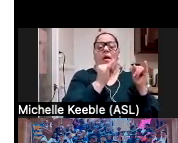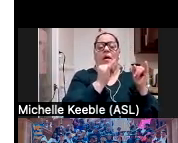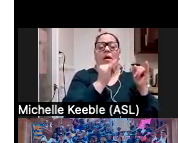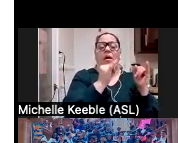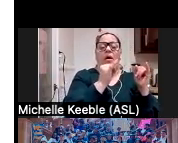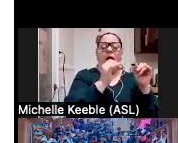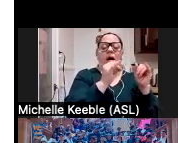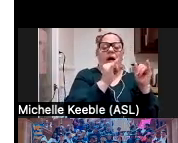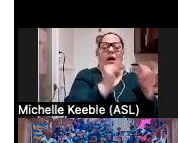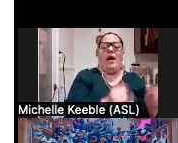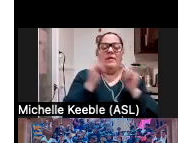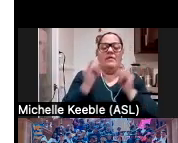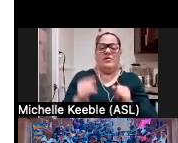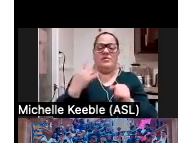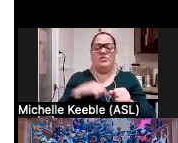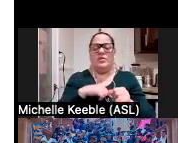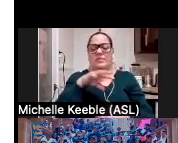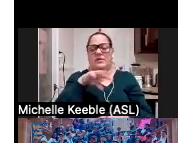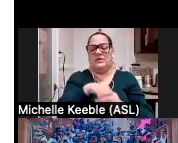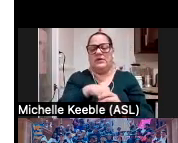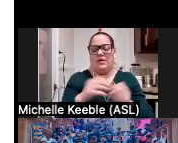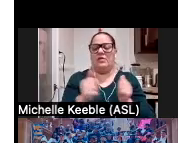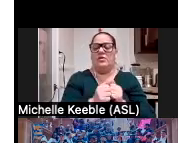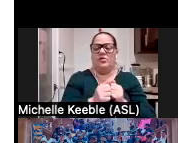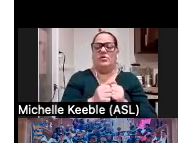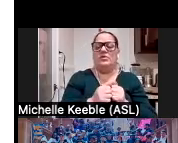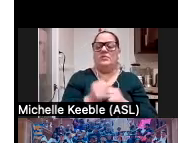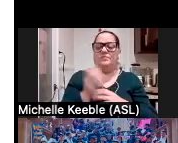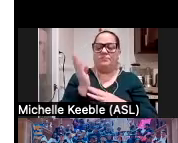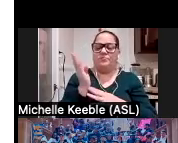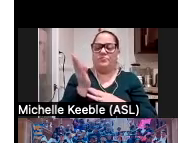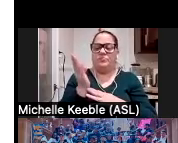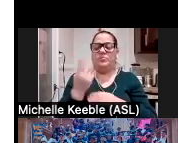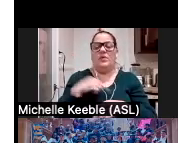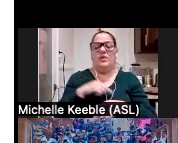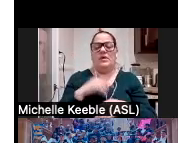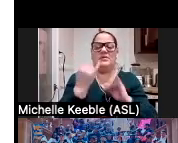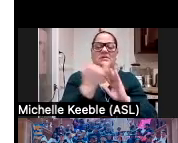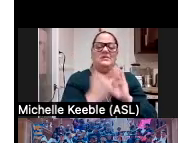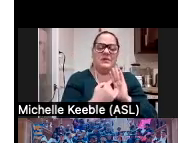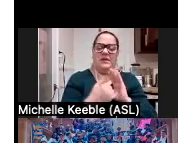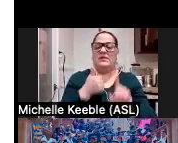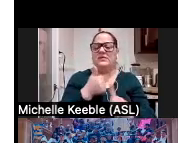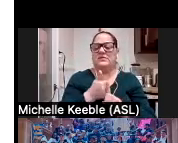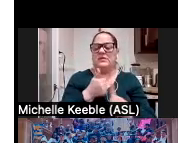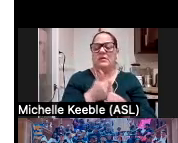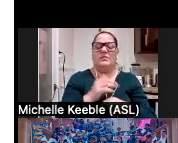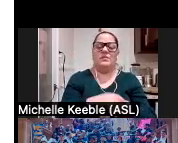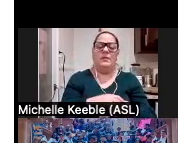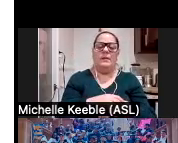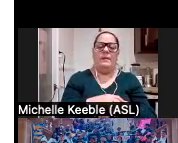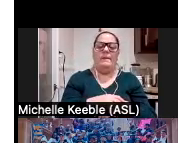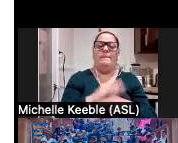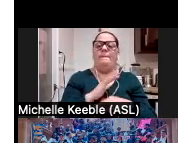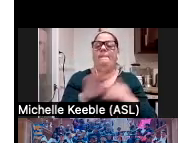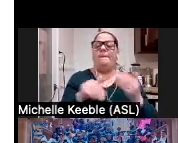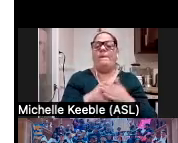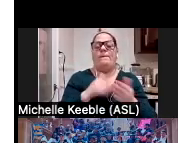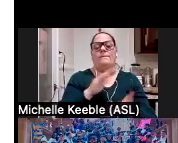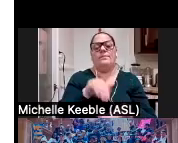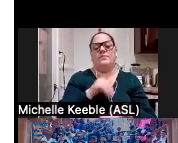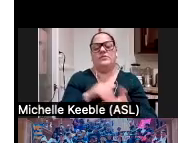exhibit um as well as just the design itself. And what the Viscardi Center actually did was